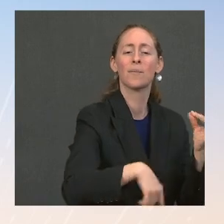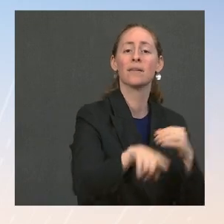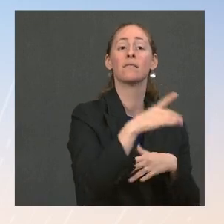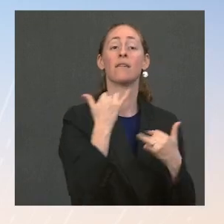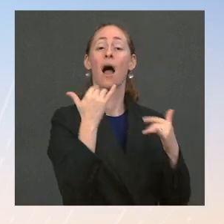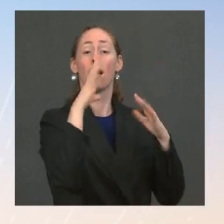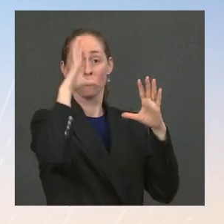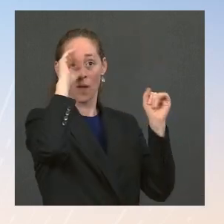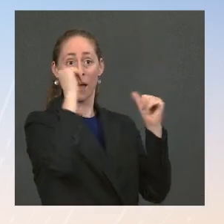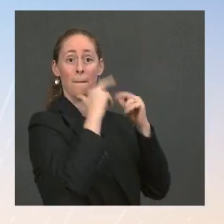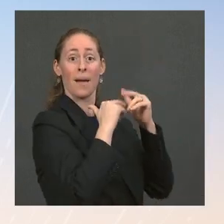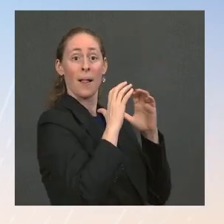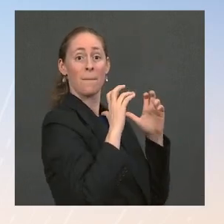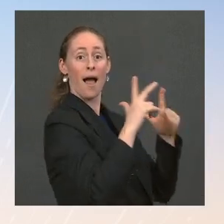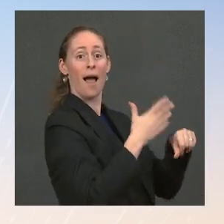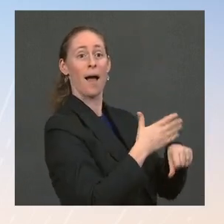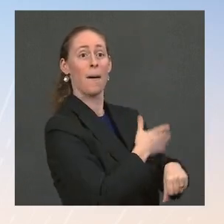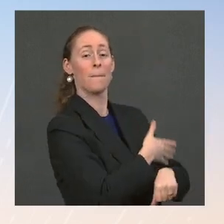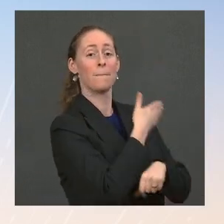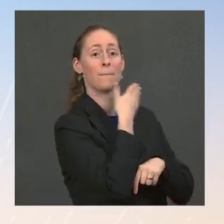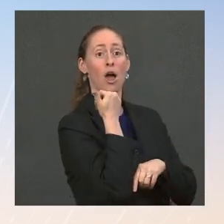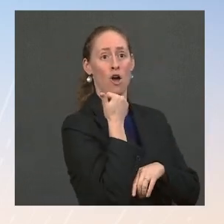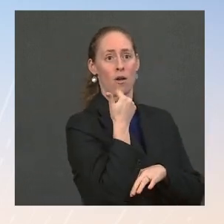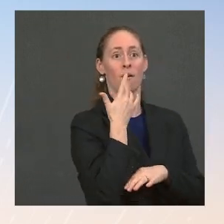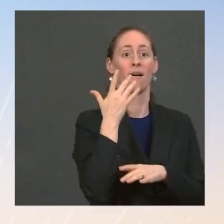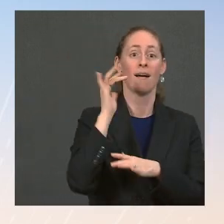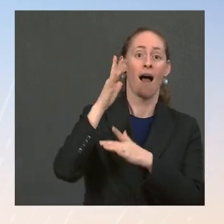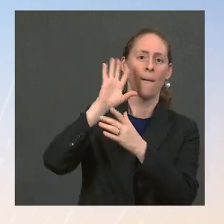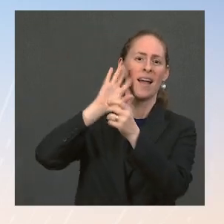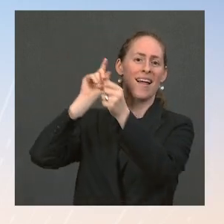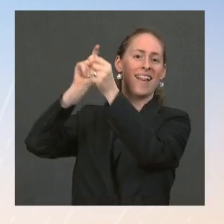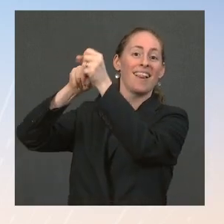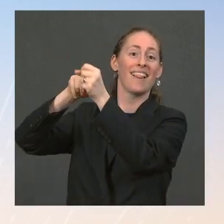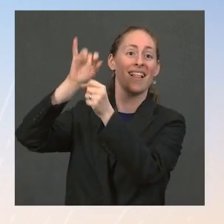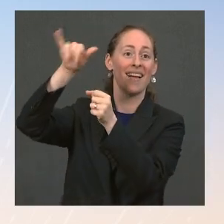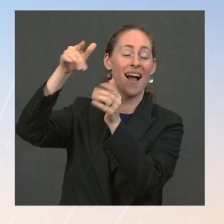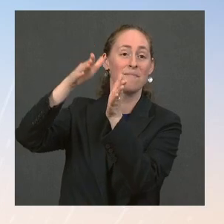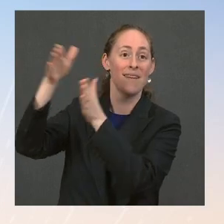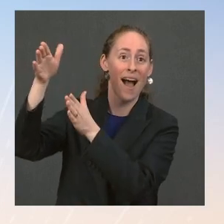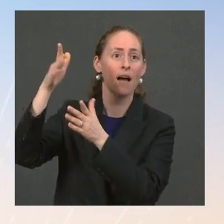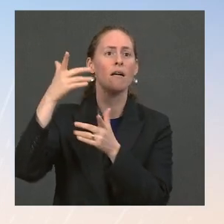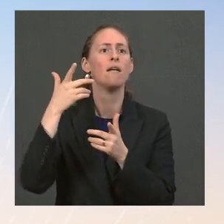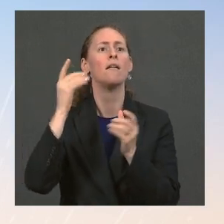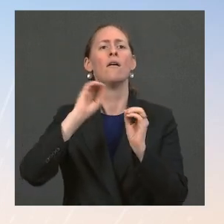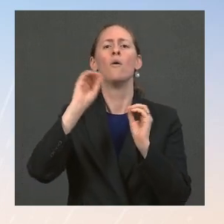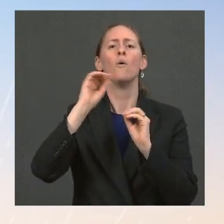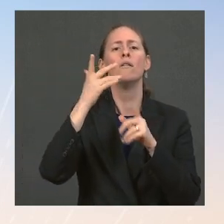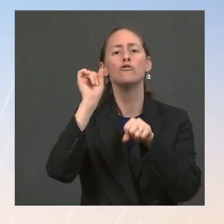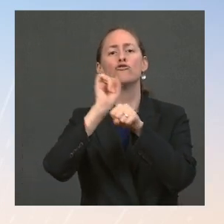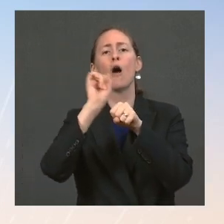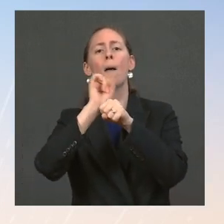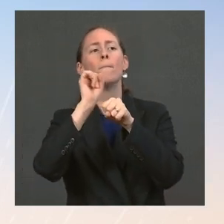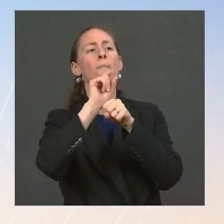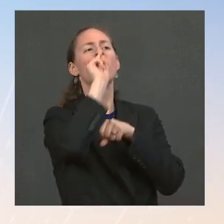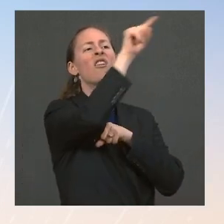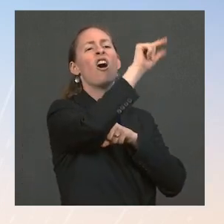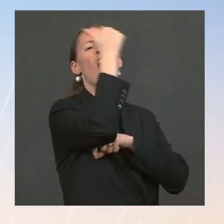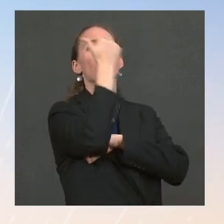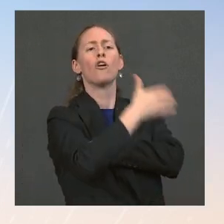It will eliminate incentives to shift jobs and profits abroad, and ensure that multinational corporations pay their fair share here at home.